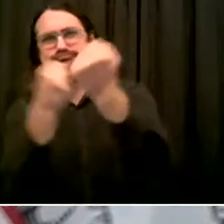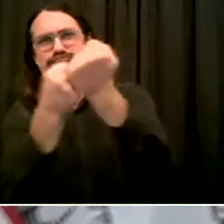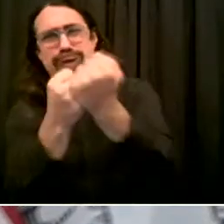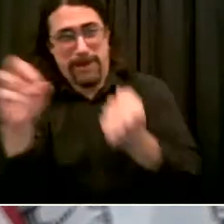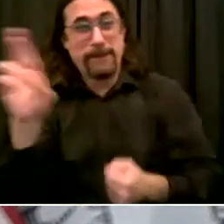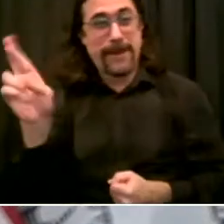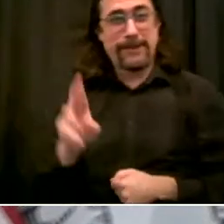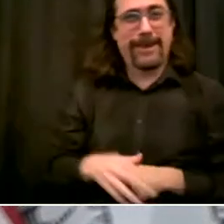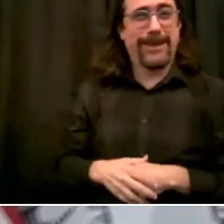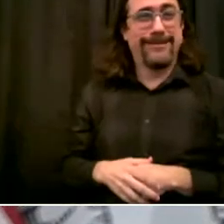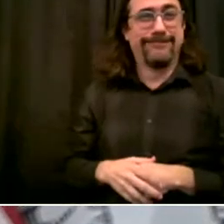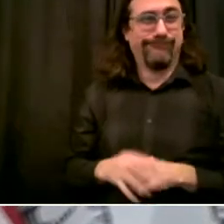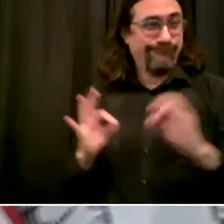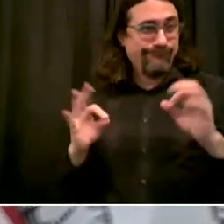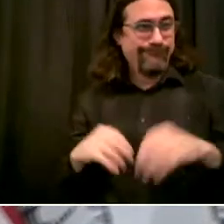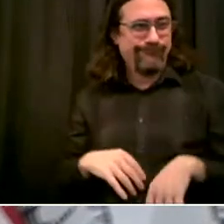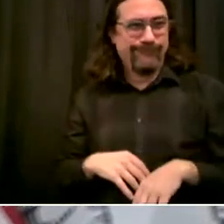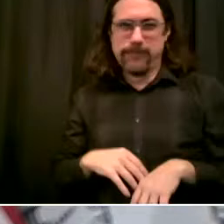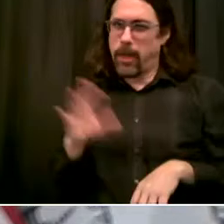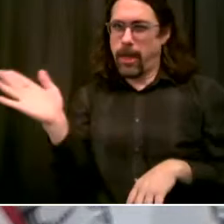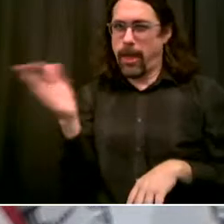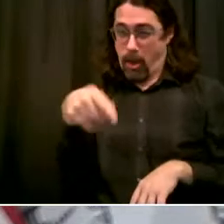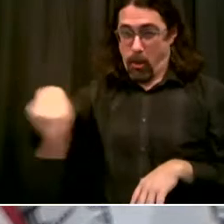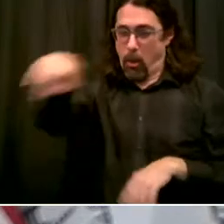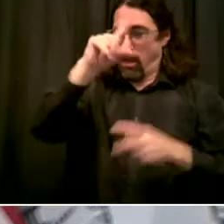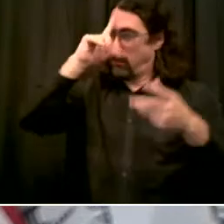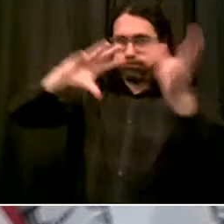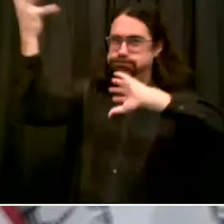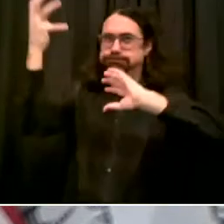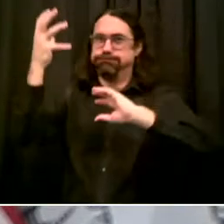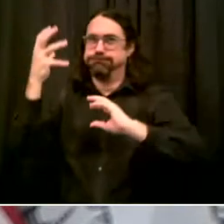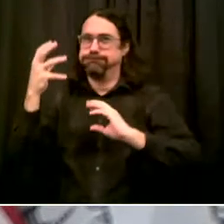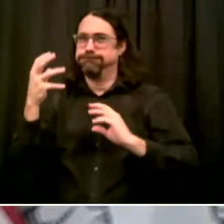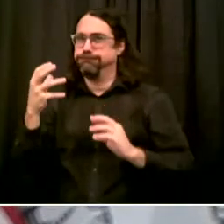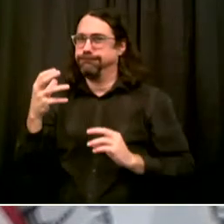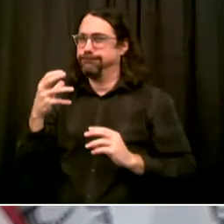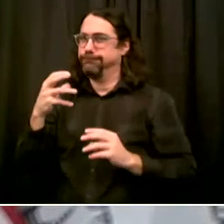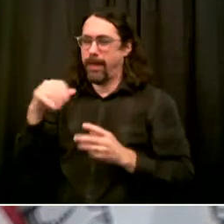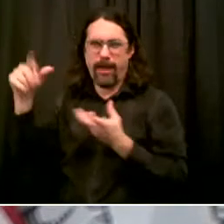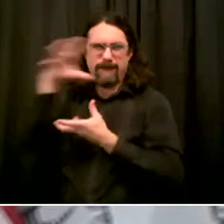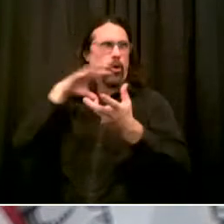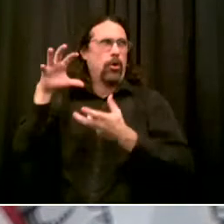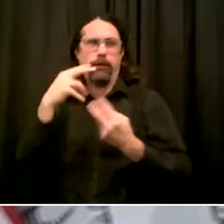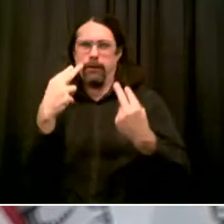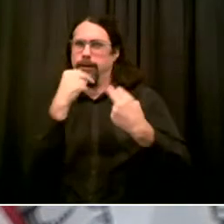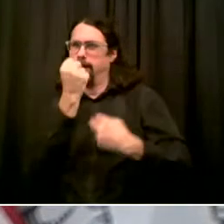GO AHEAD. THE NEXT IS SYDNEY.